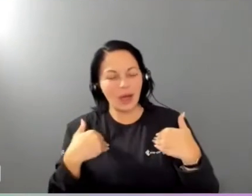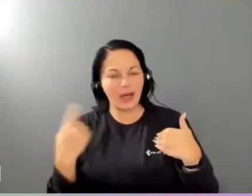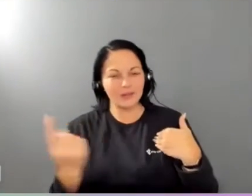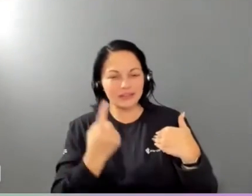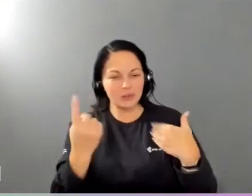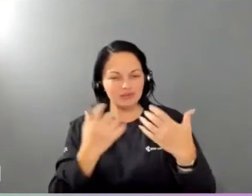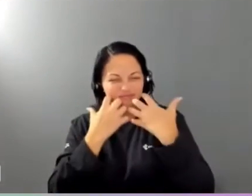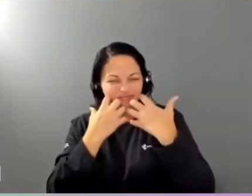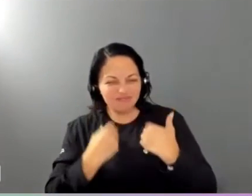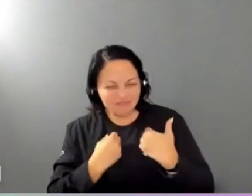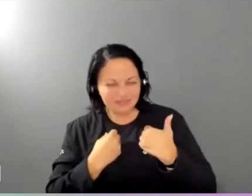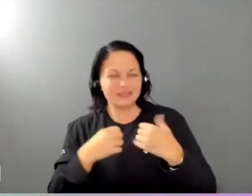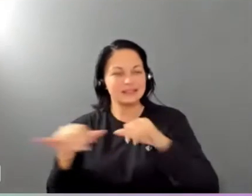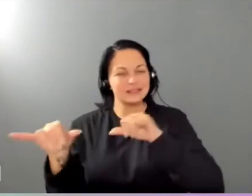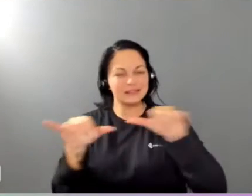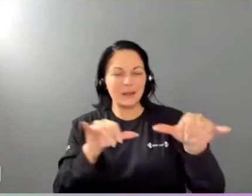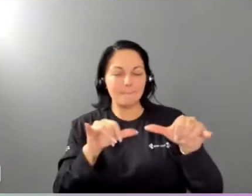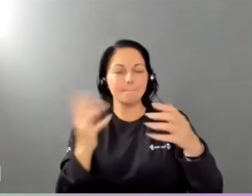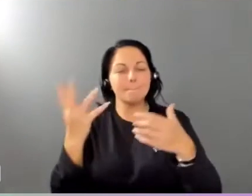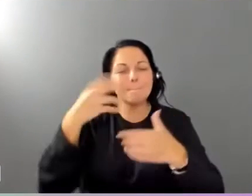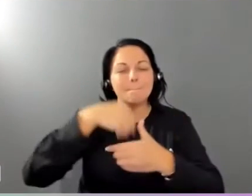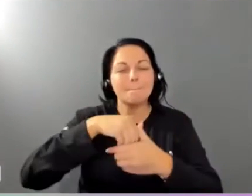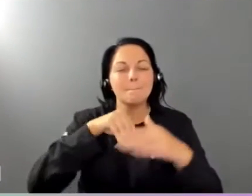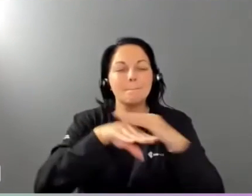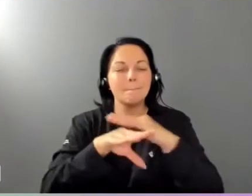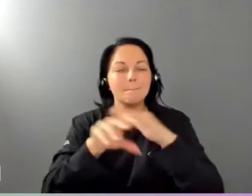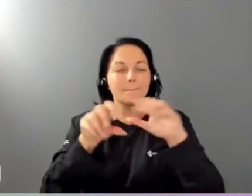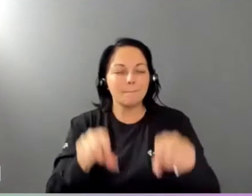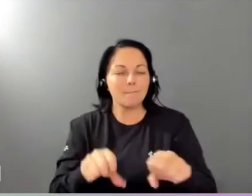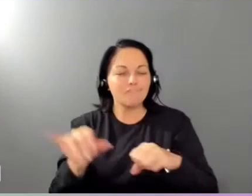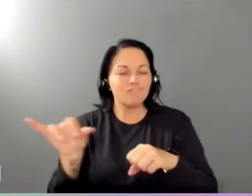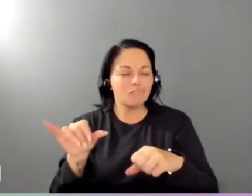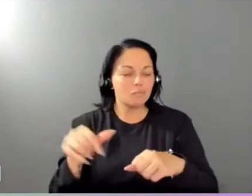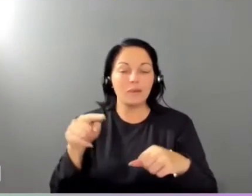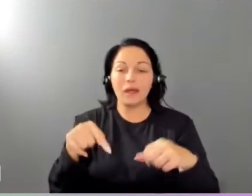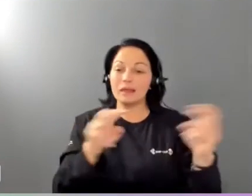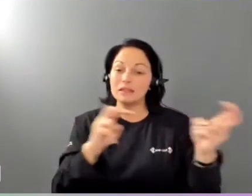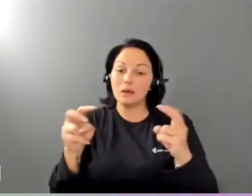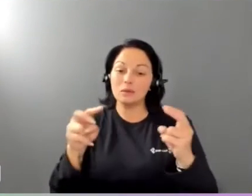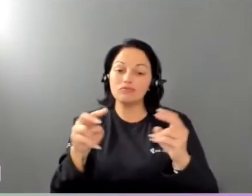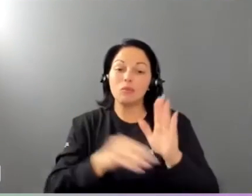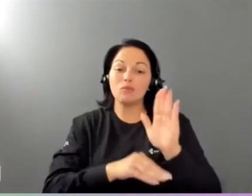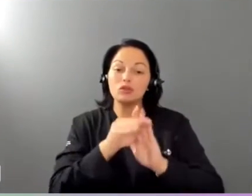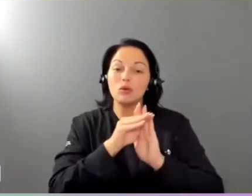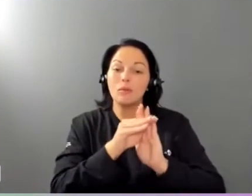together. We've been friends for many years. Again, it's nice to have a colleague that's just as passionate